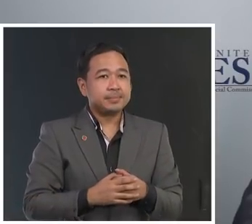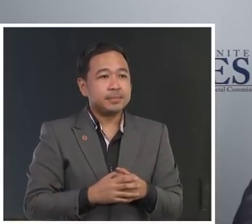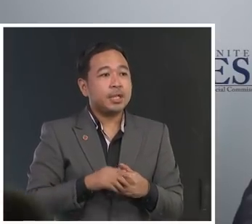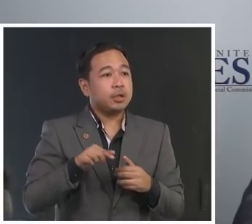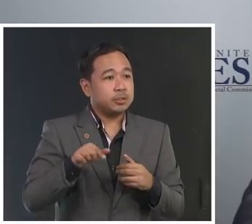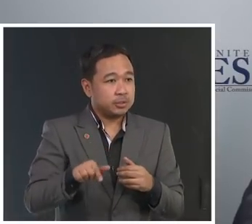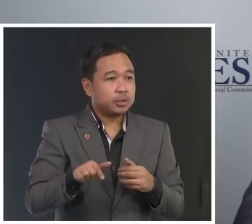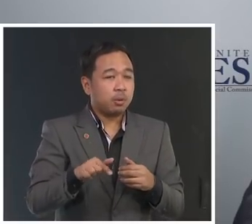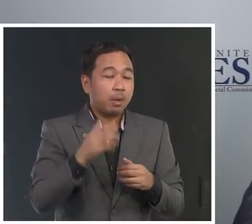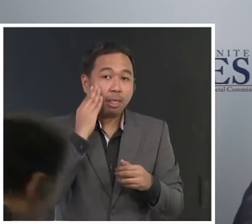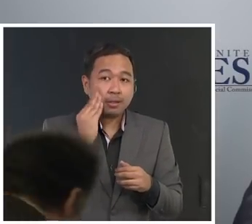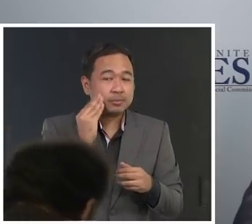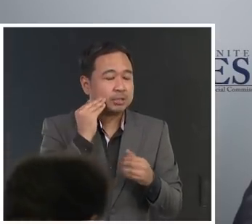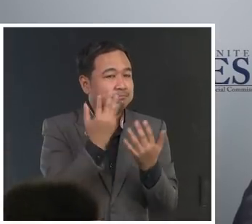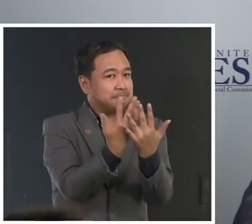tremendous, and I am sure at times I would feel